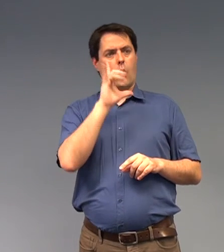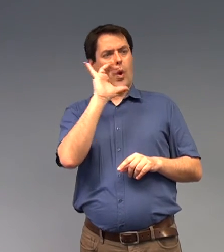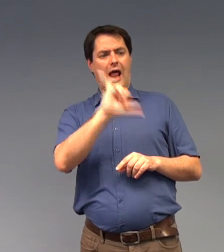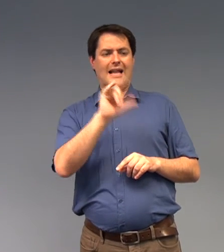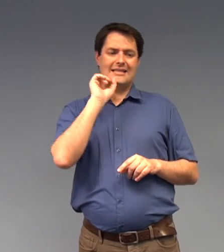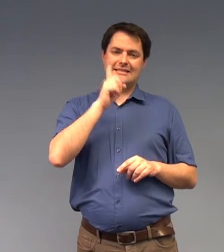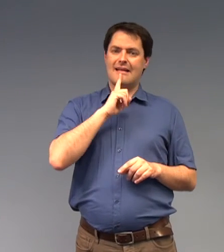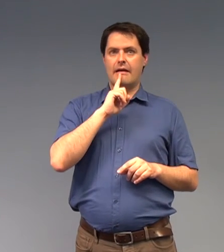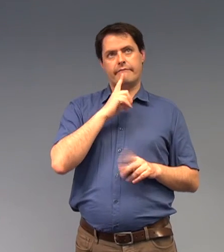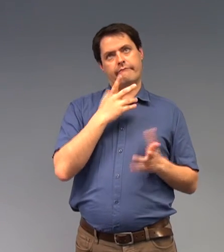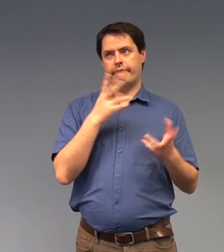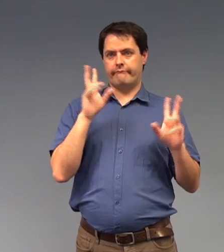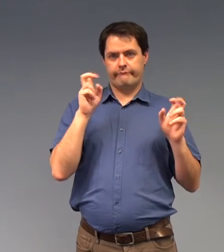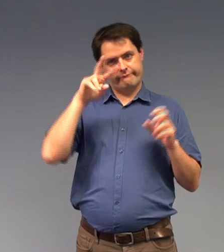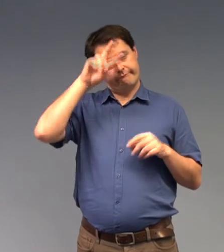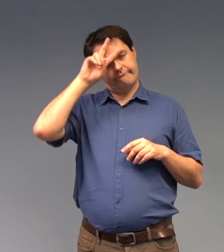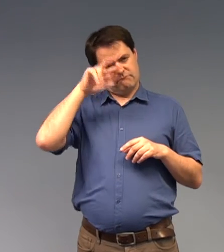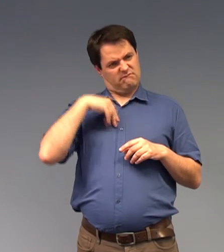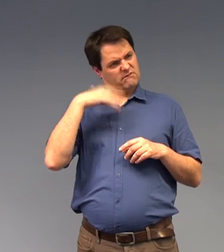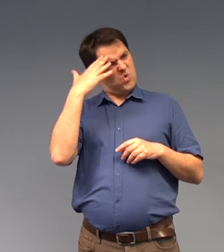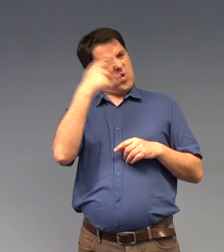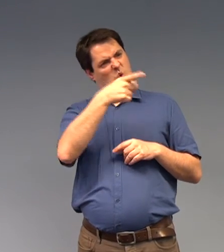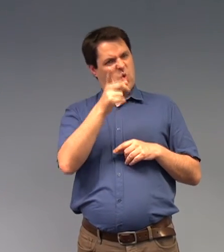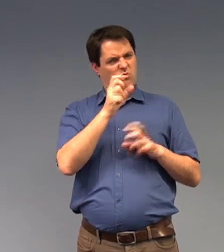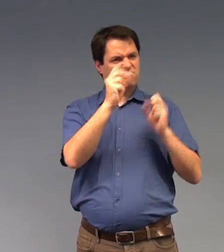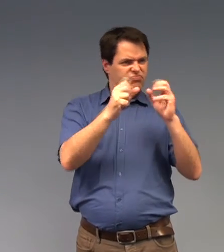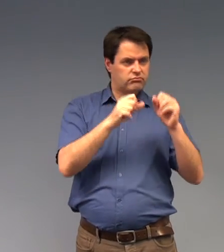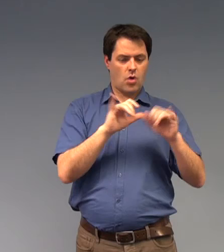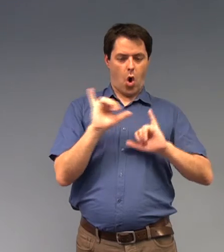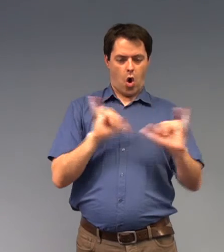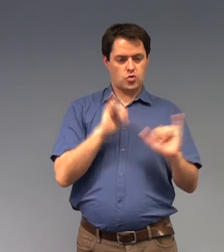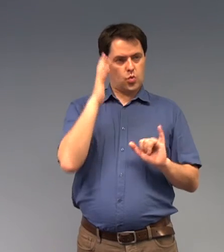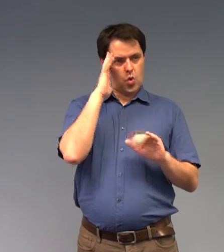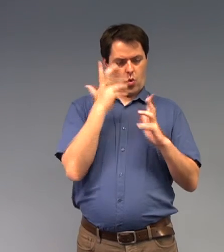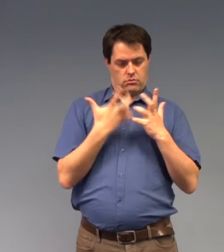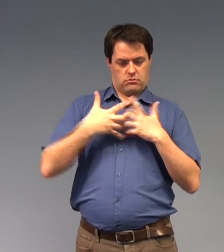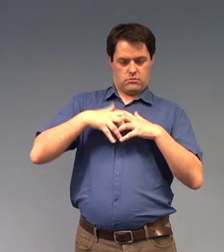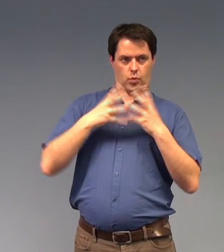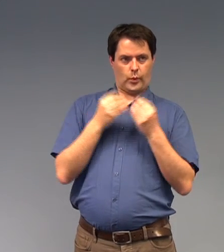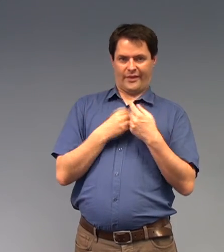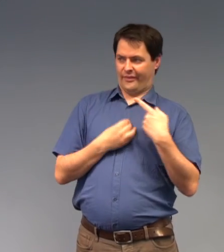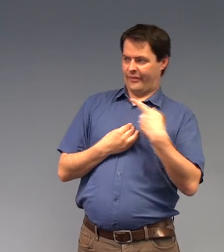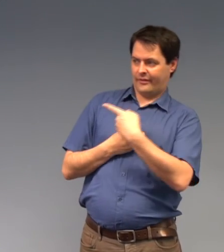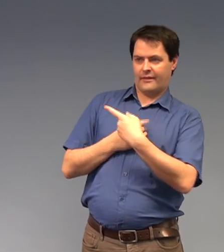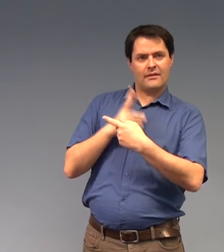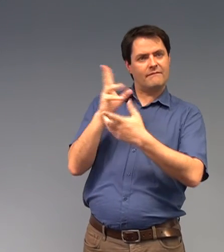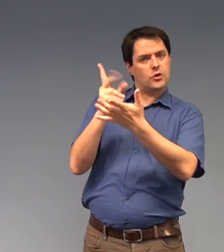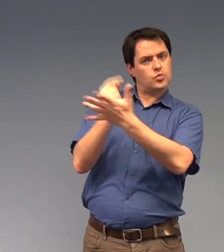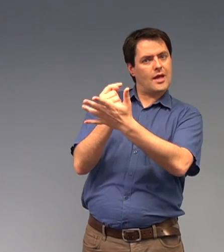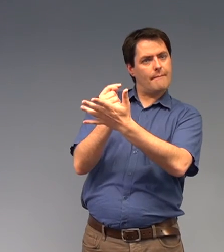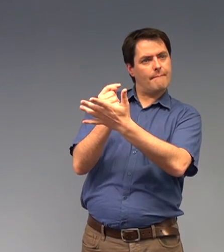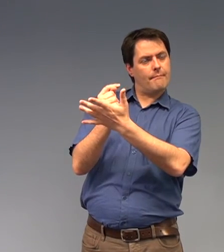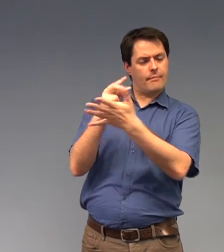that was adequate for the community knowing what the community knew.